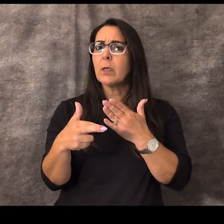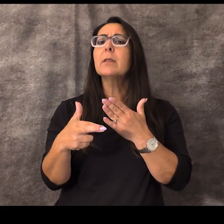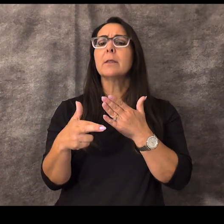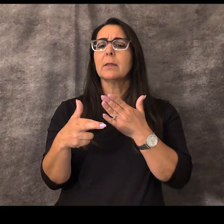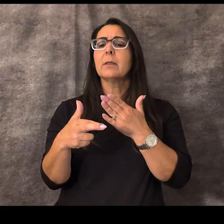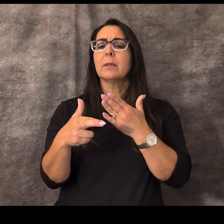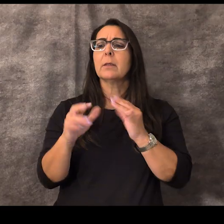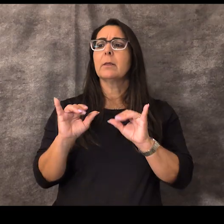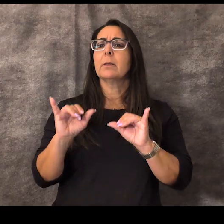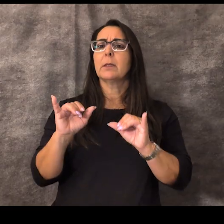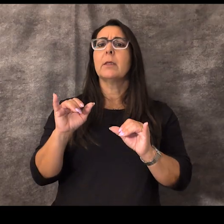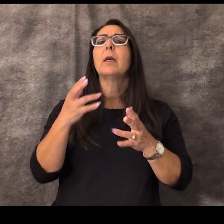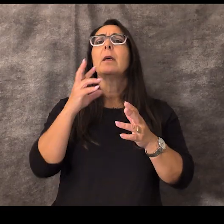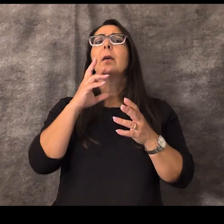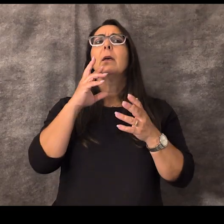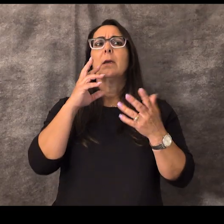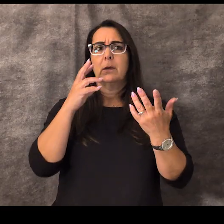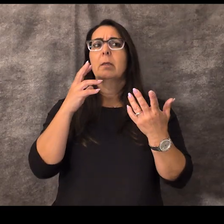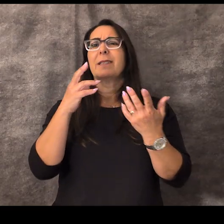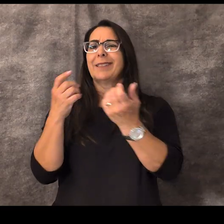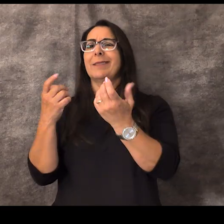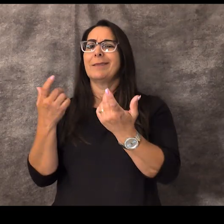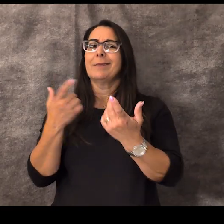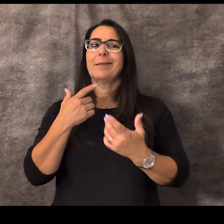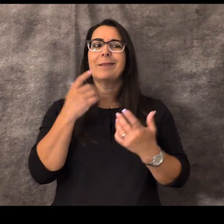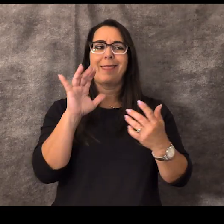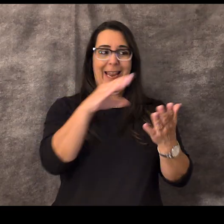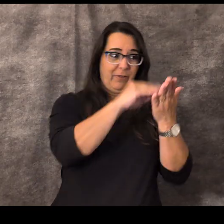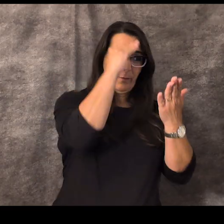were really backed up by the information that we were learning through the investigation.